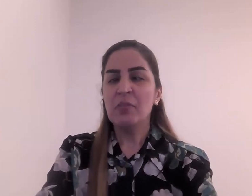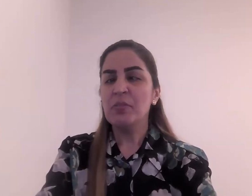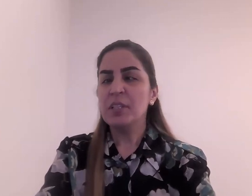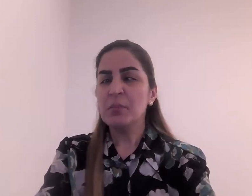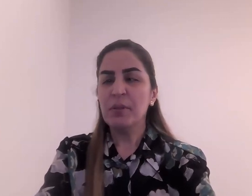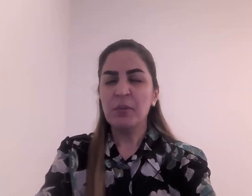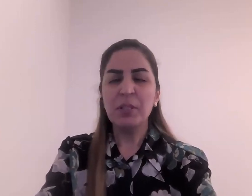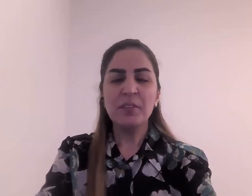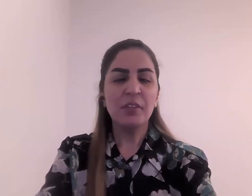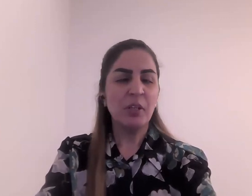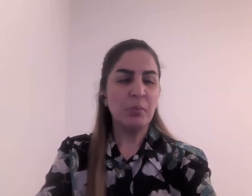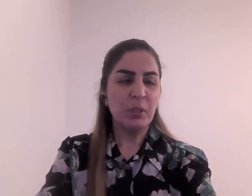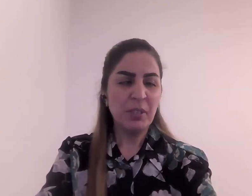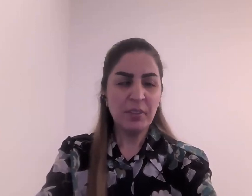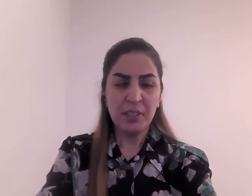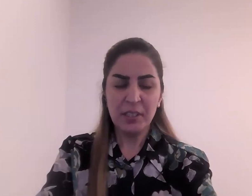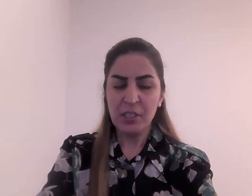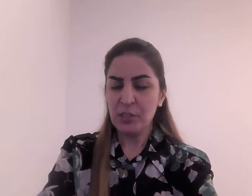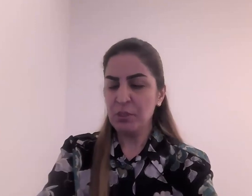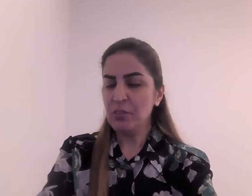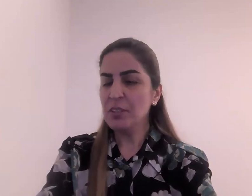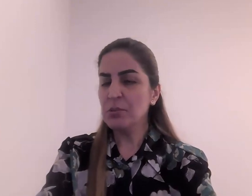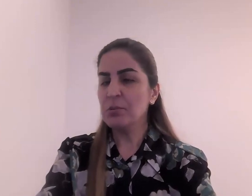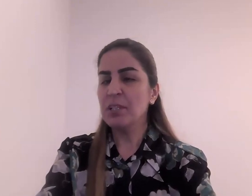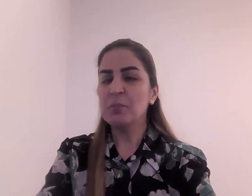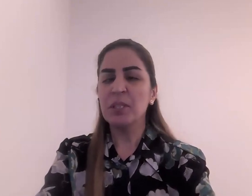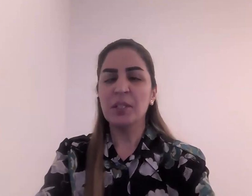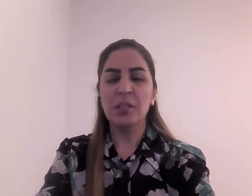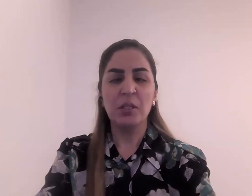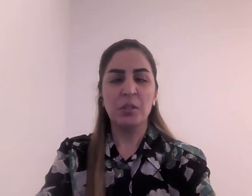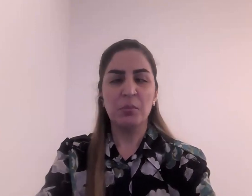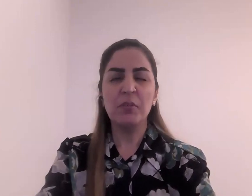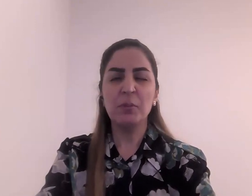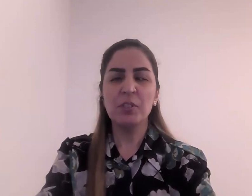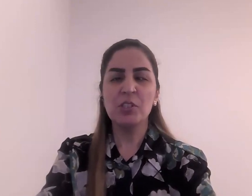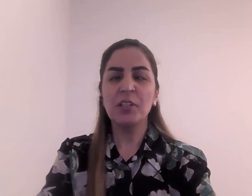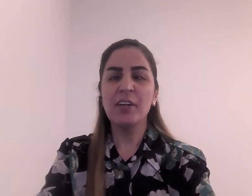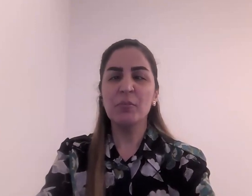work together, have the possibility of complementary